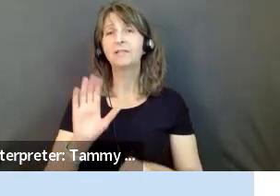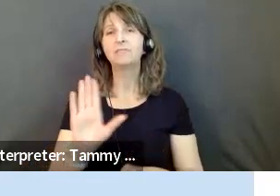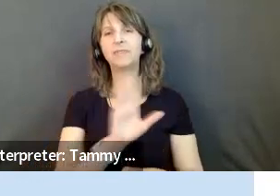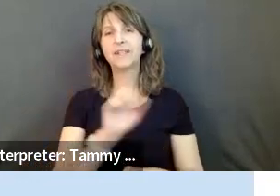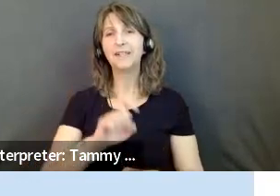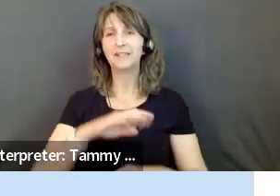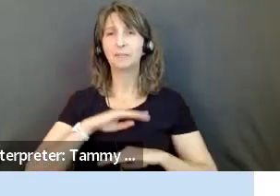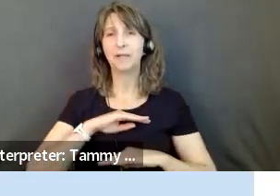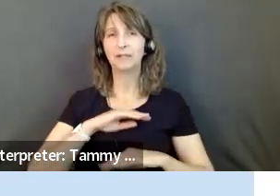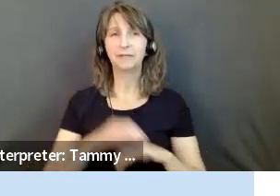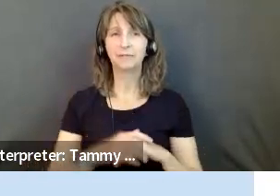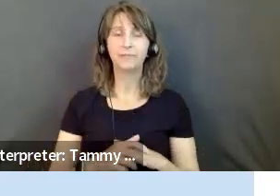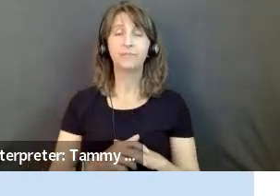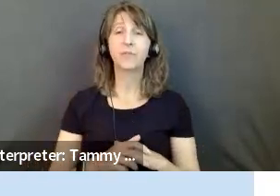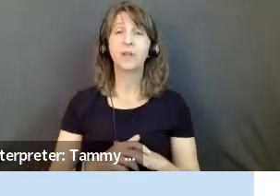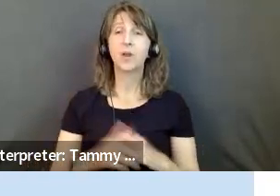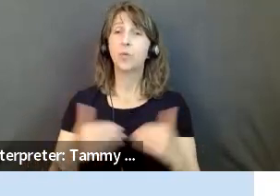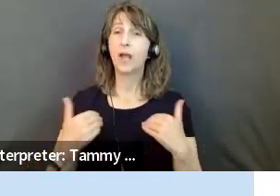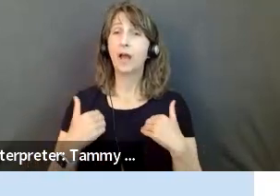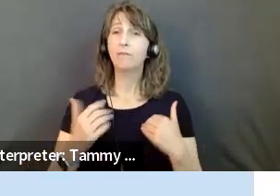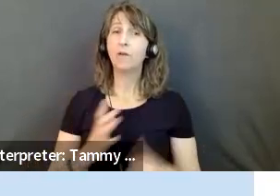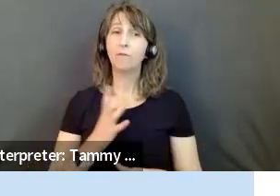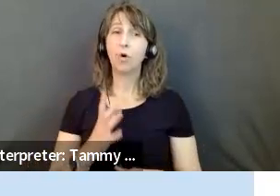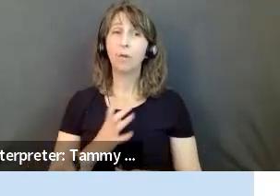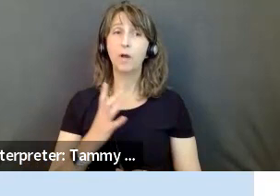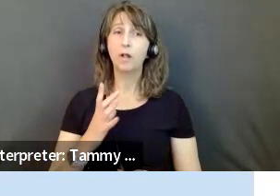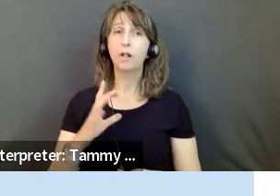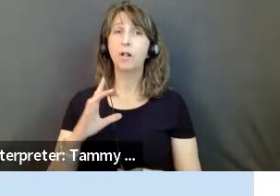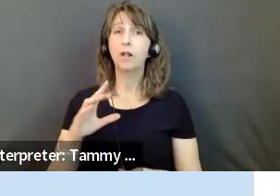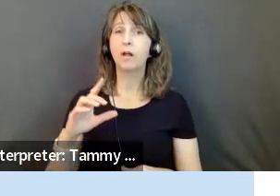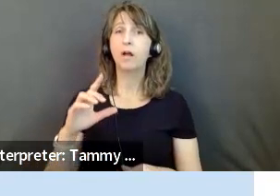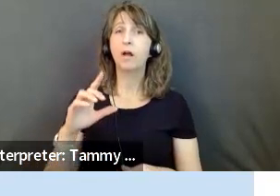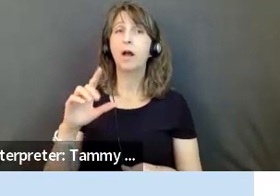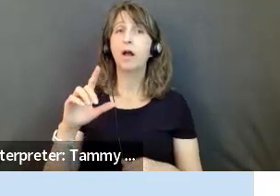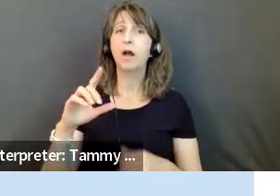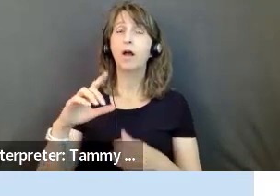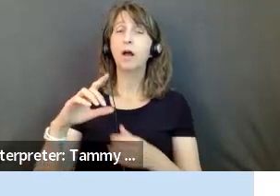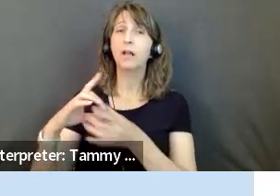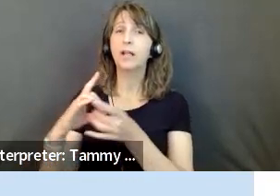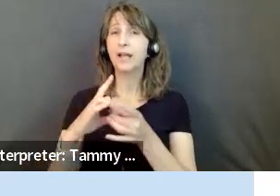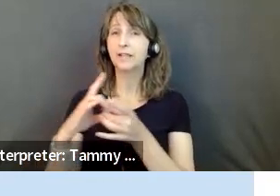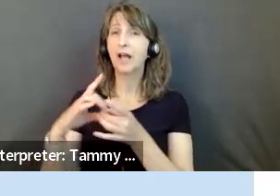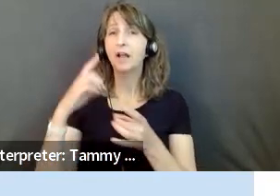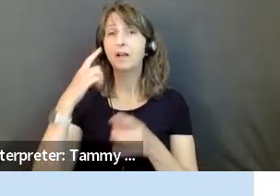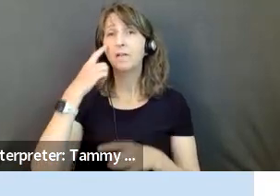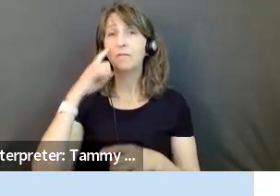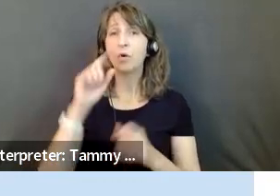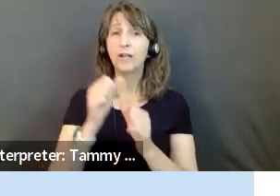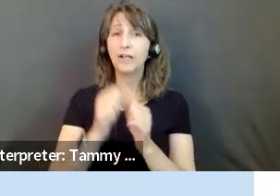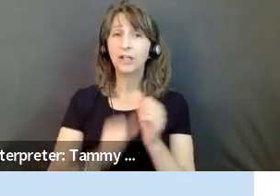We now have a formal liaison assigned and established with each vanish care entities so that they can get to one of our lead.